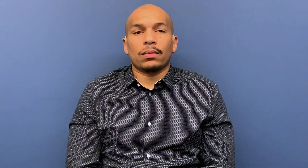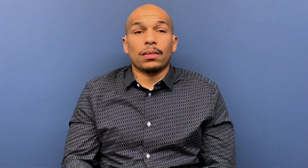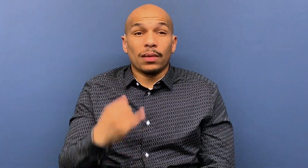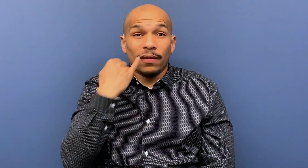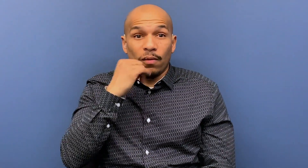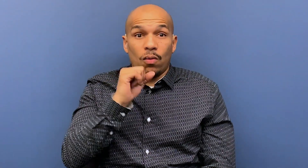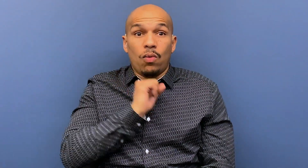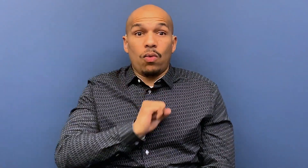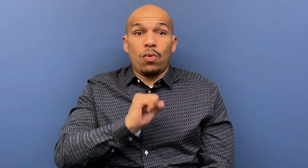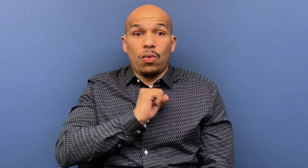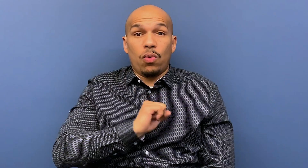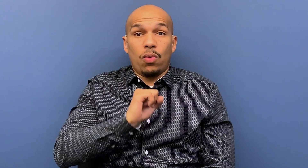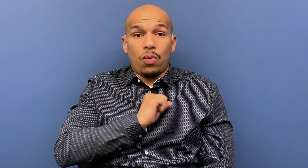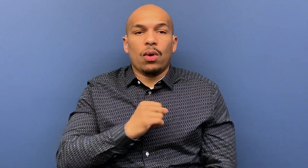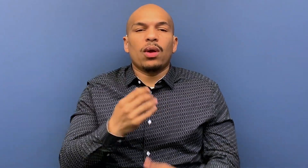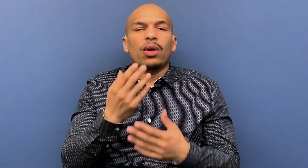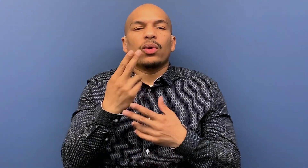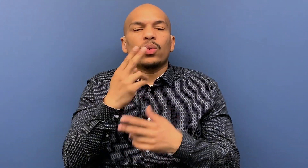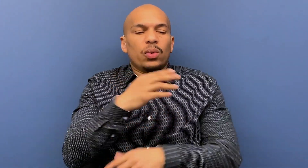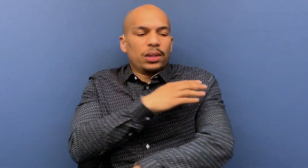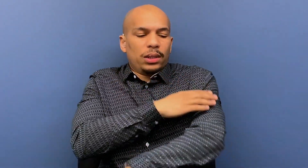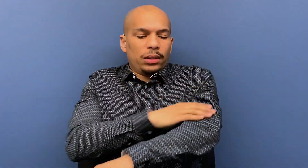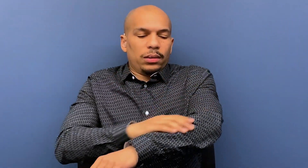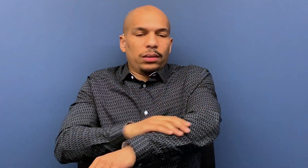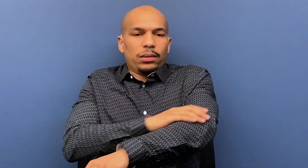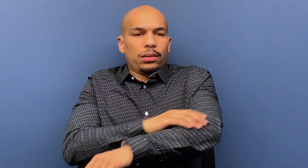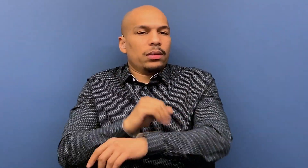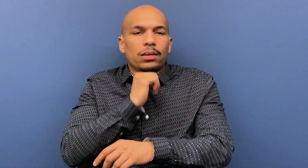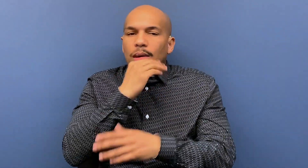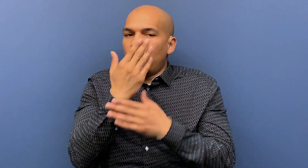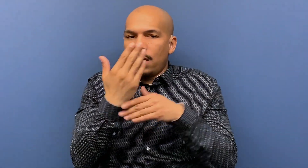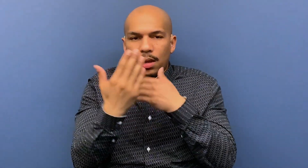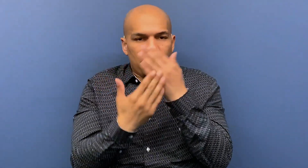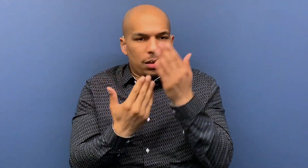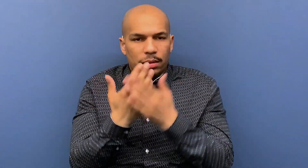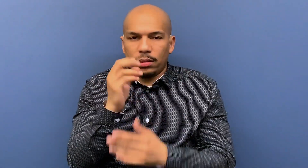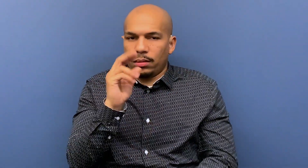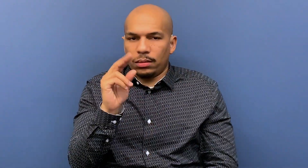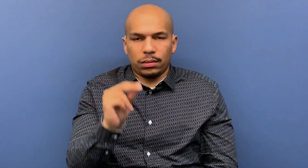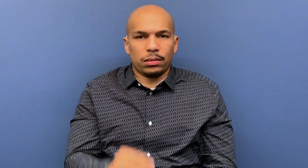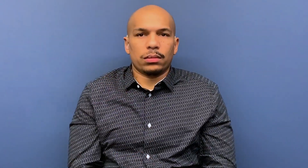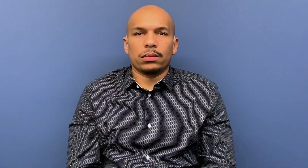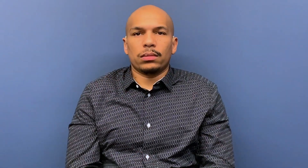Cover your coughs and sneezes with a tissue or your sleeve (not your hands).